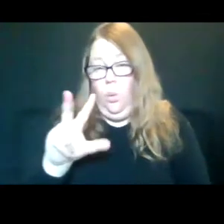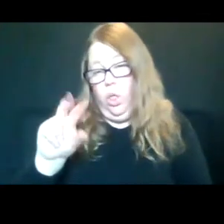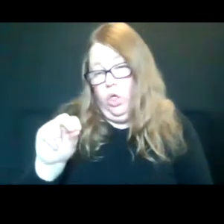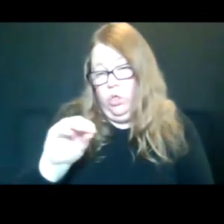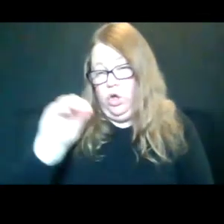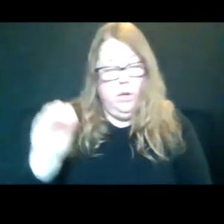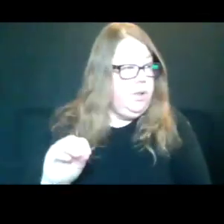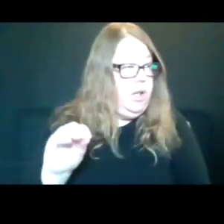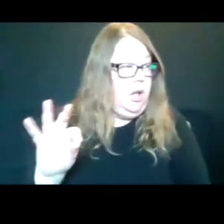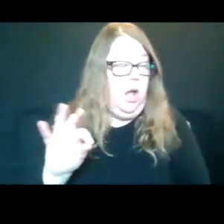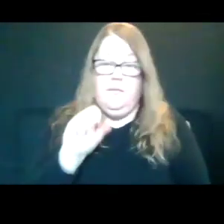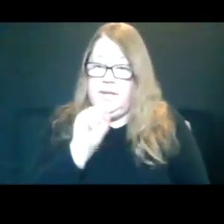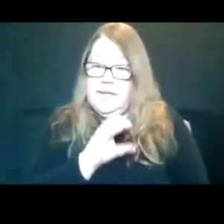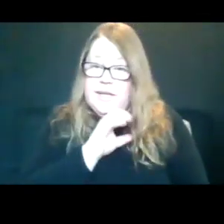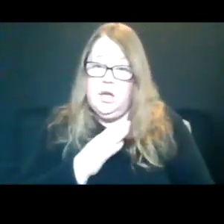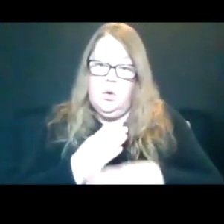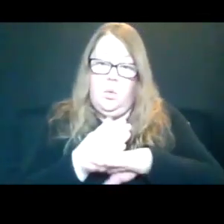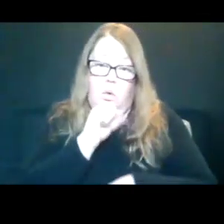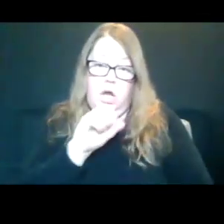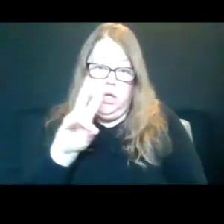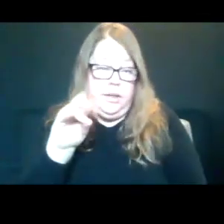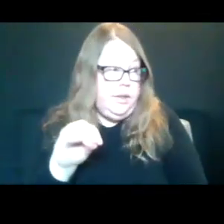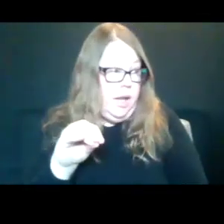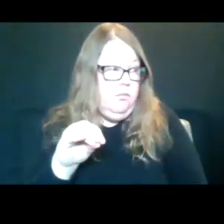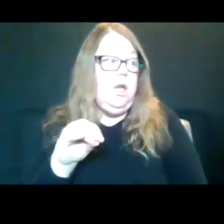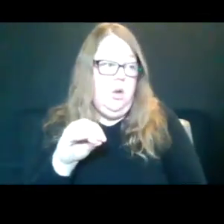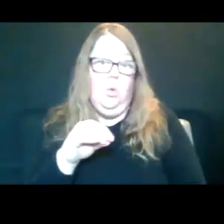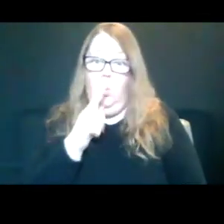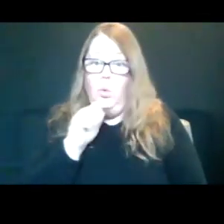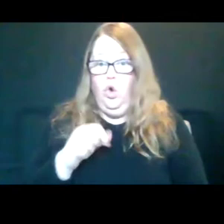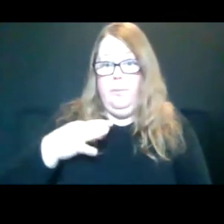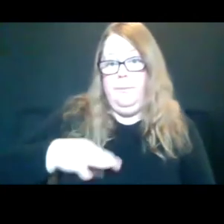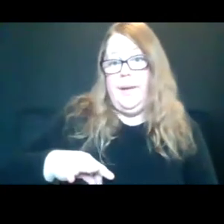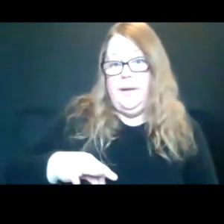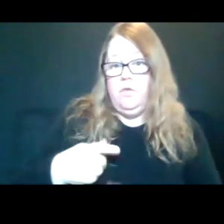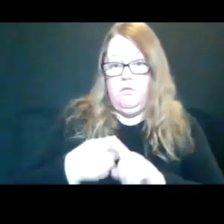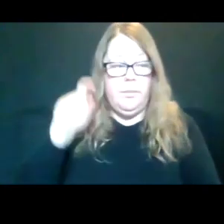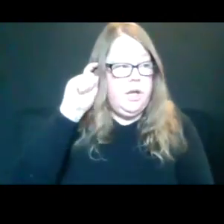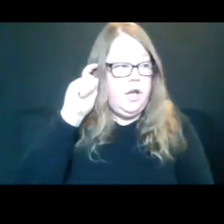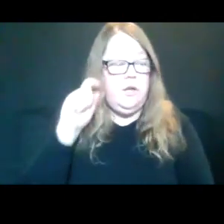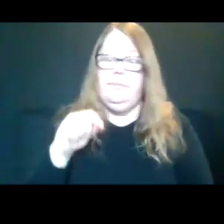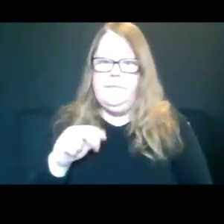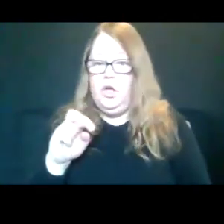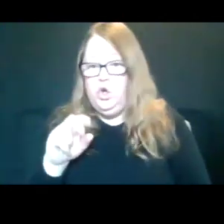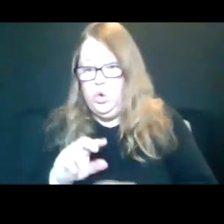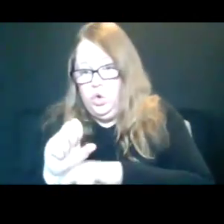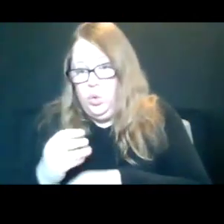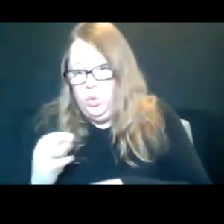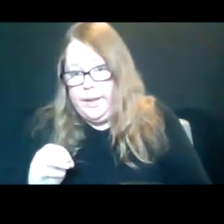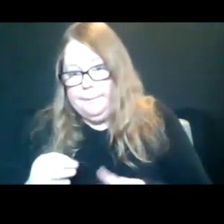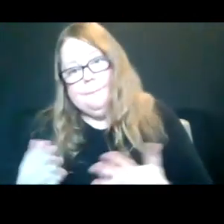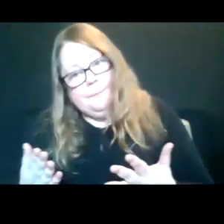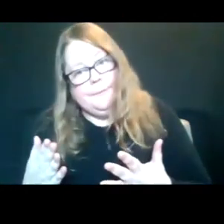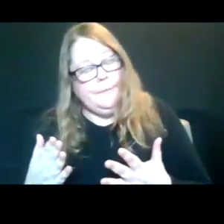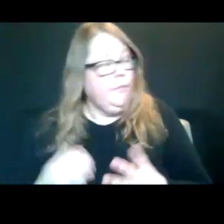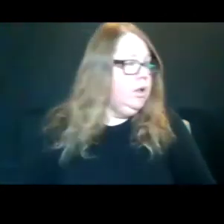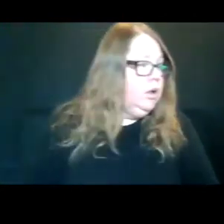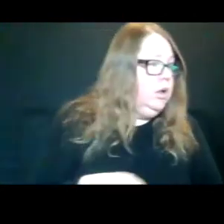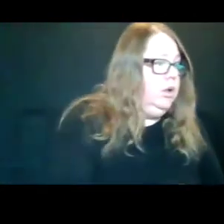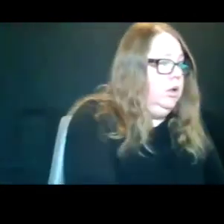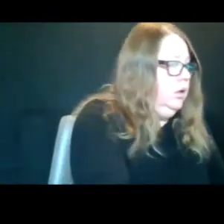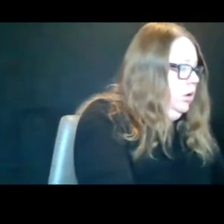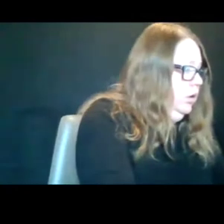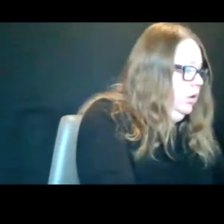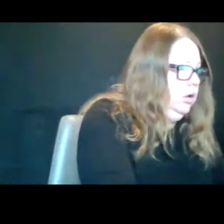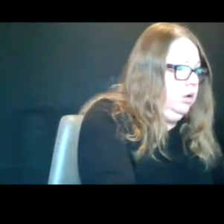seniors over the age of 70 who could benefit from hearing aids have ever used them.